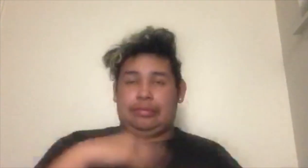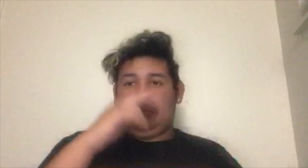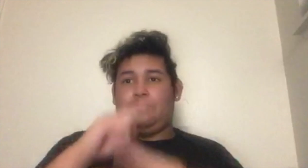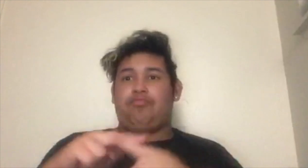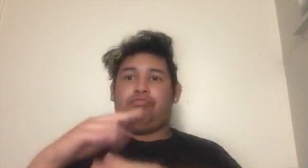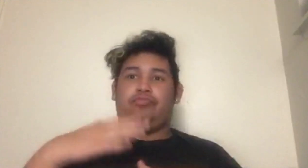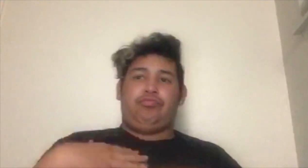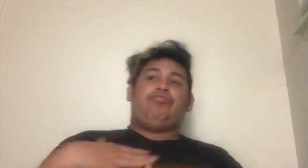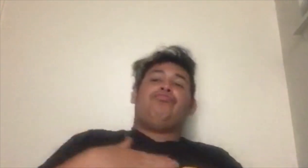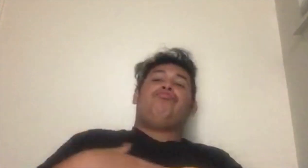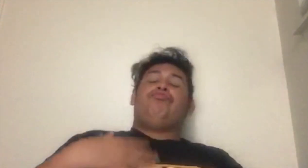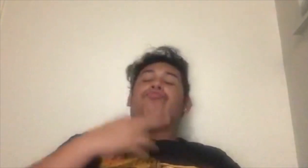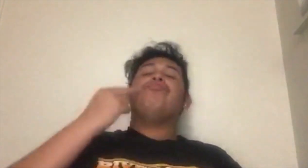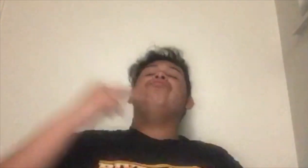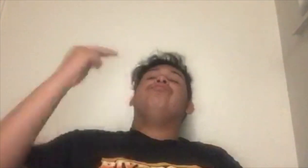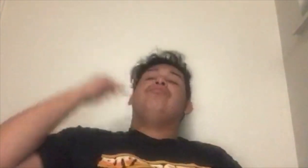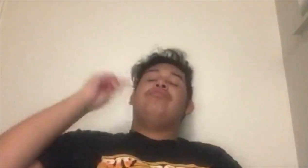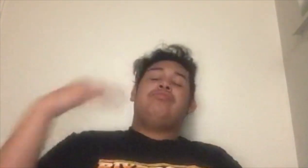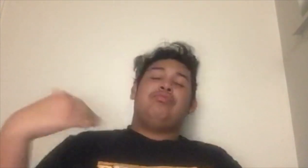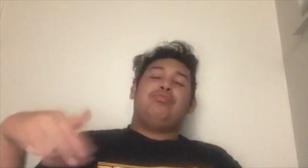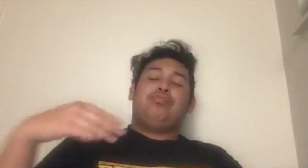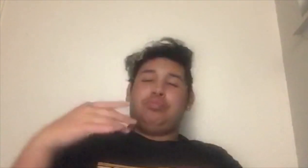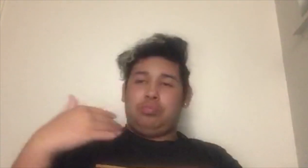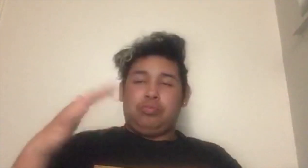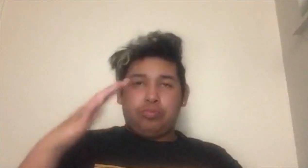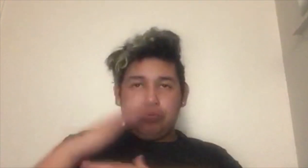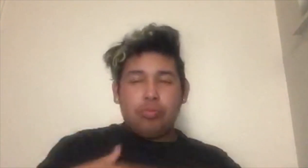It was a lot of fun. I really enjoyed its great memory.